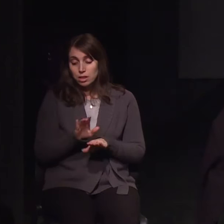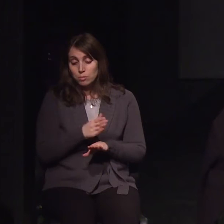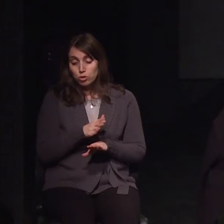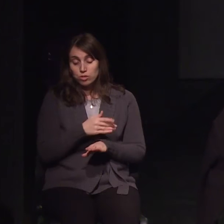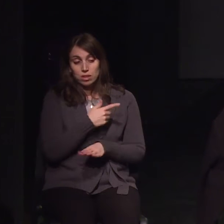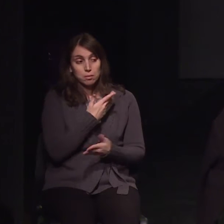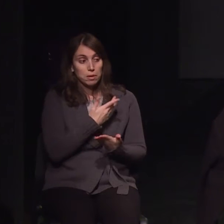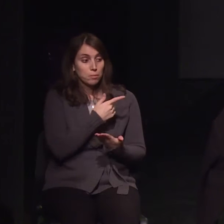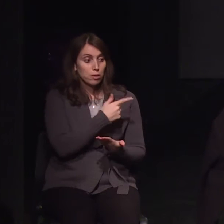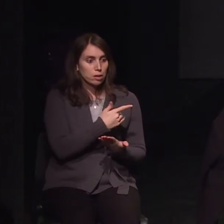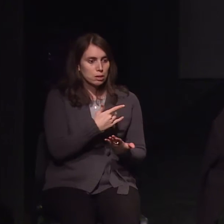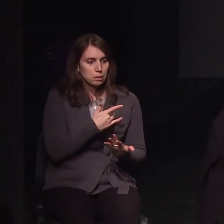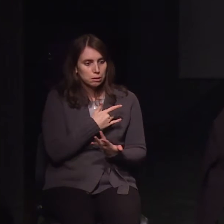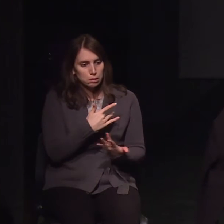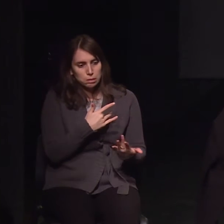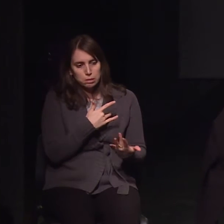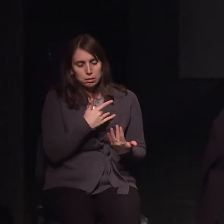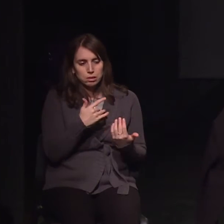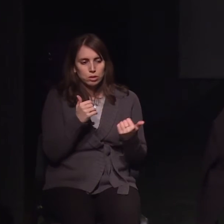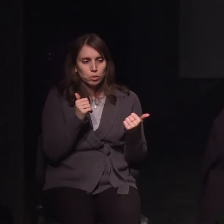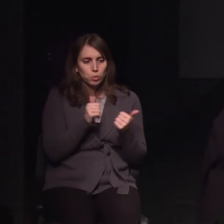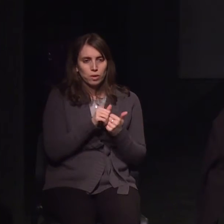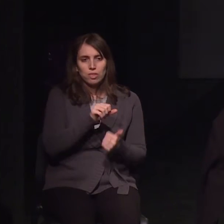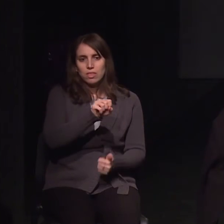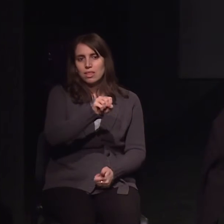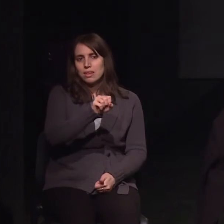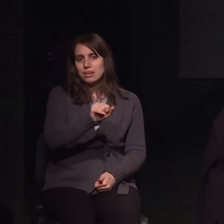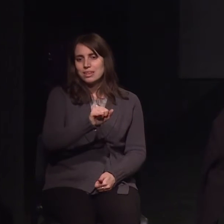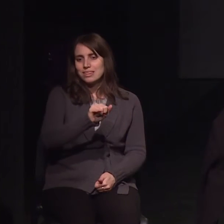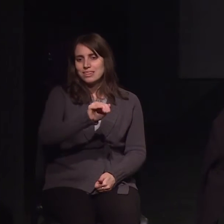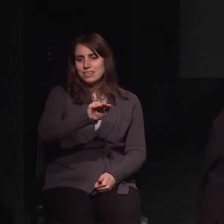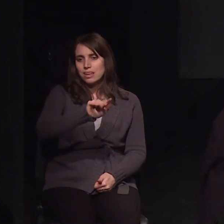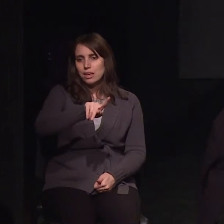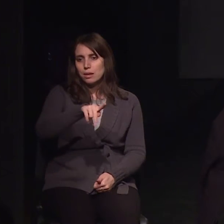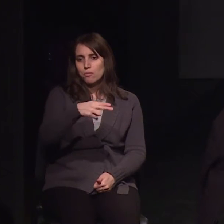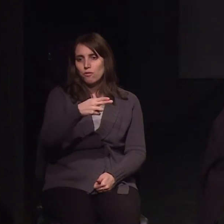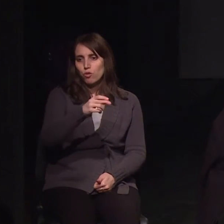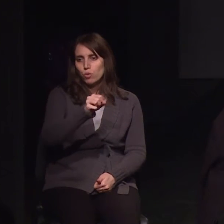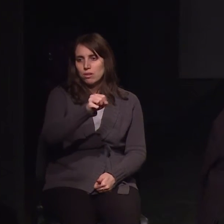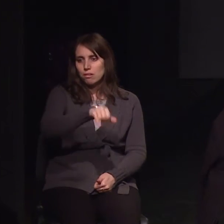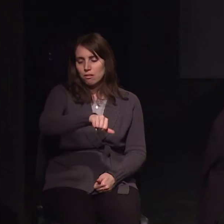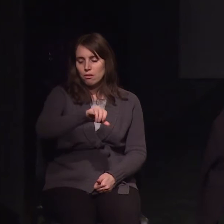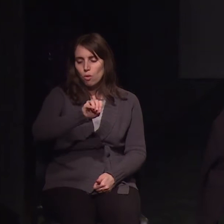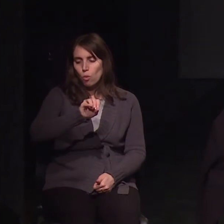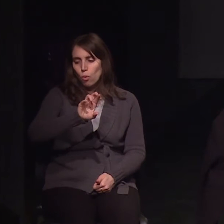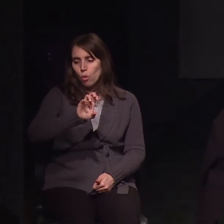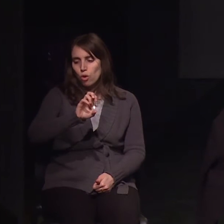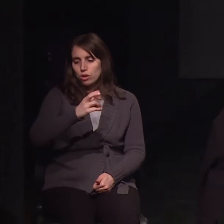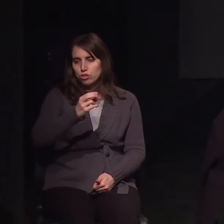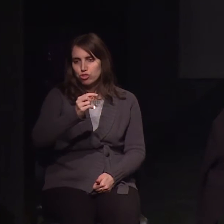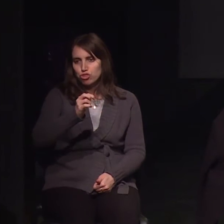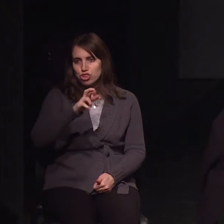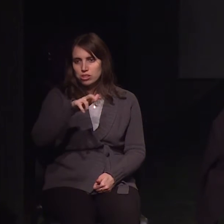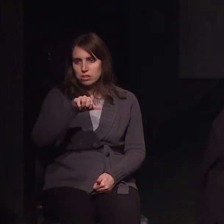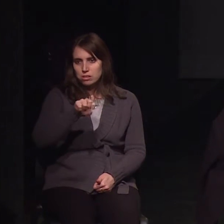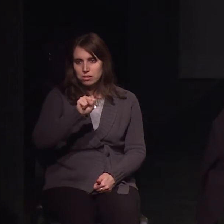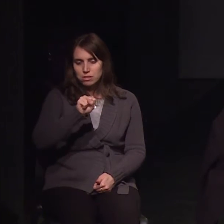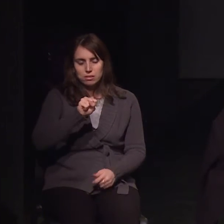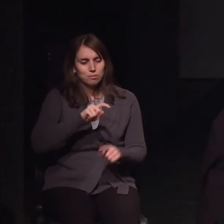in some moments about the makeup of symphony orchestras, but you are talking about music at large, as a part of something larger.